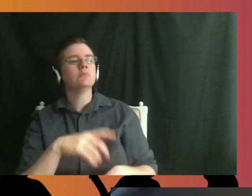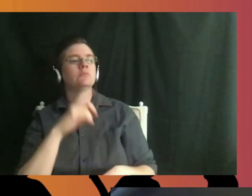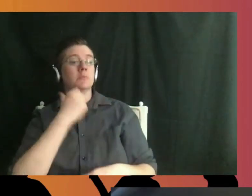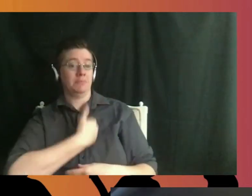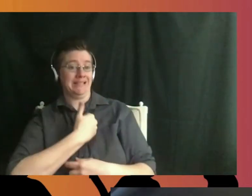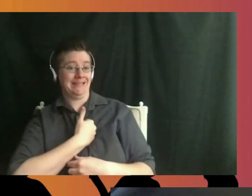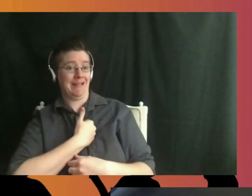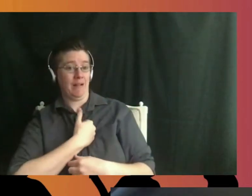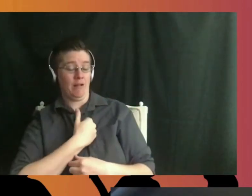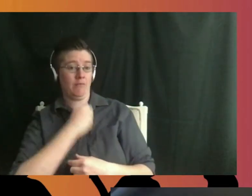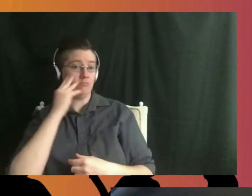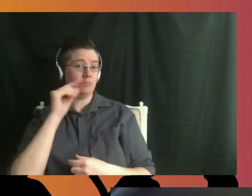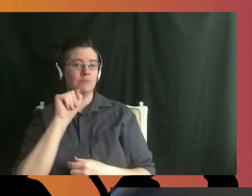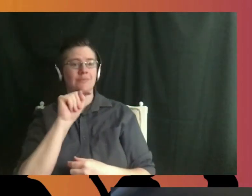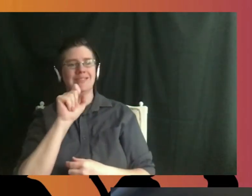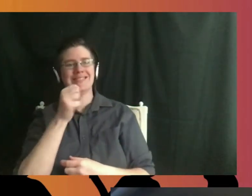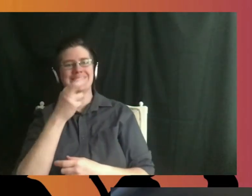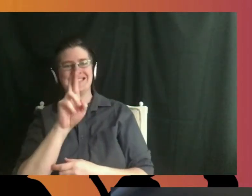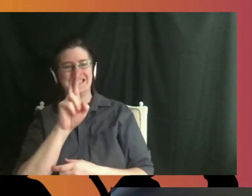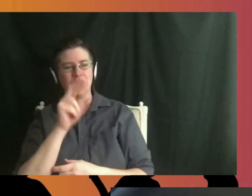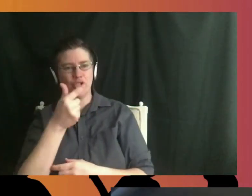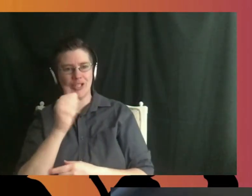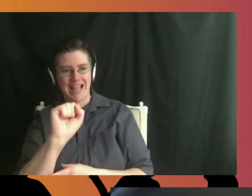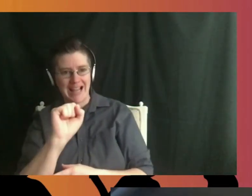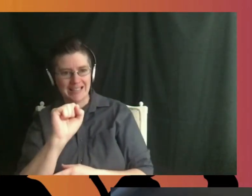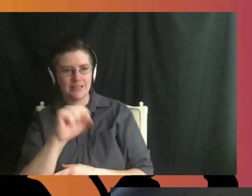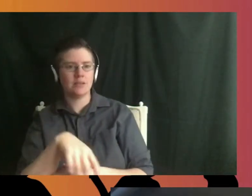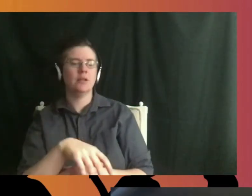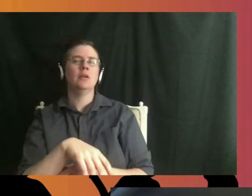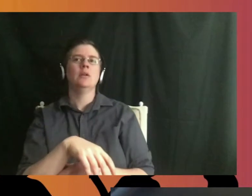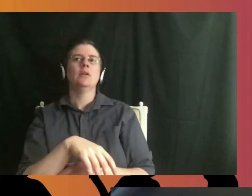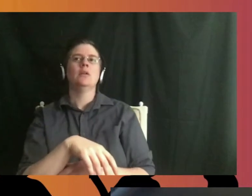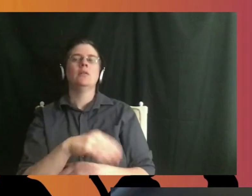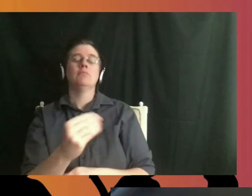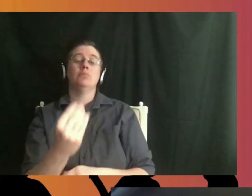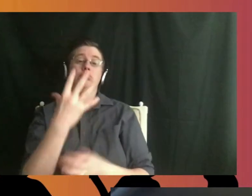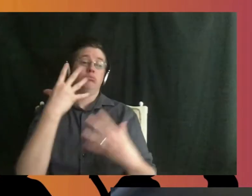but luckily i was prepared with like doing a ton of research of what to bring just in case you know